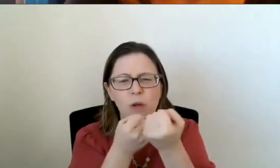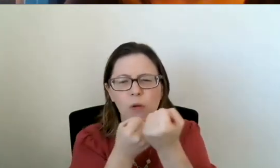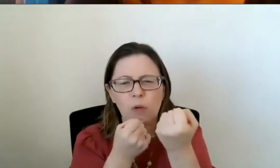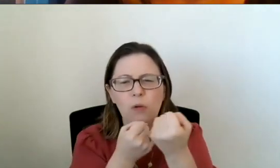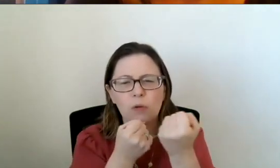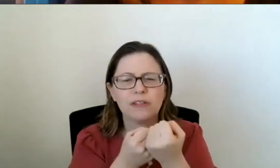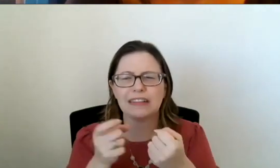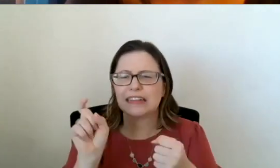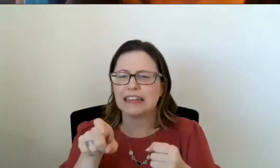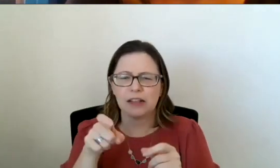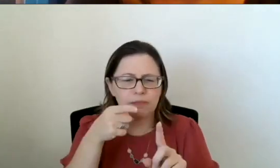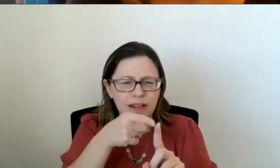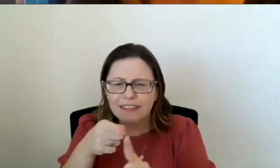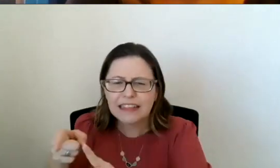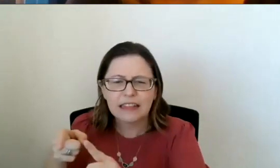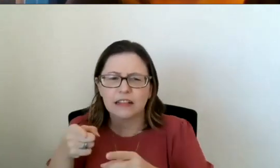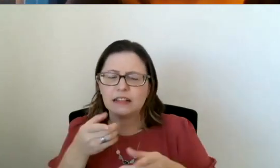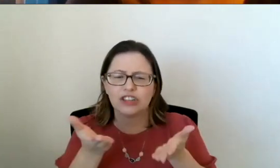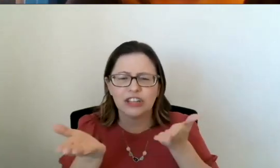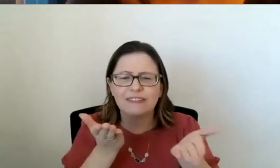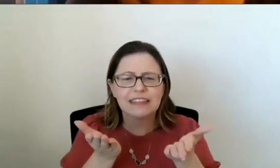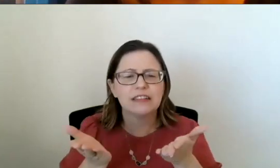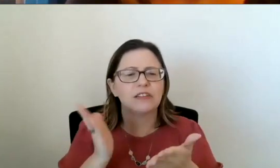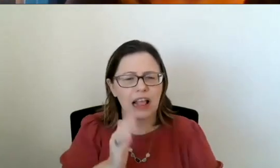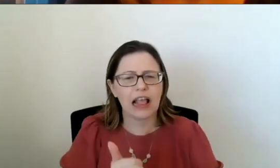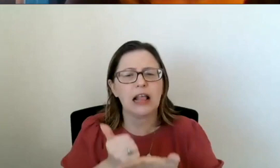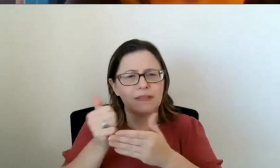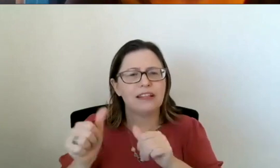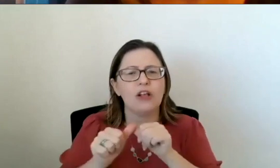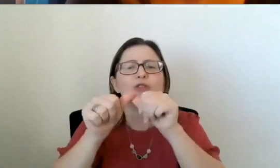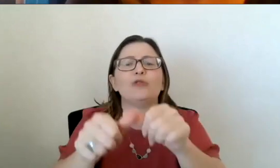well language is developing but the child still needs support. There are still specific services